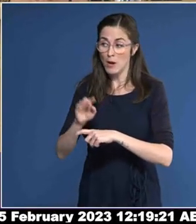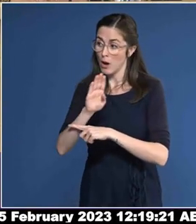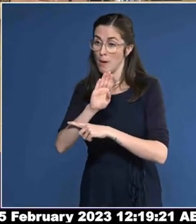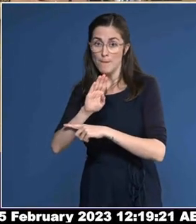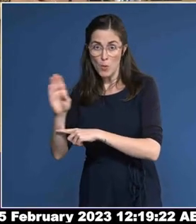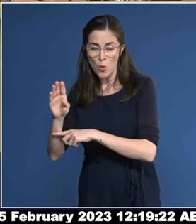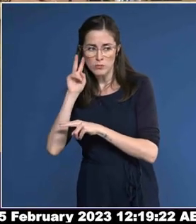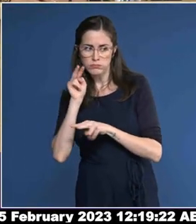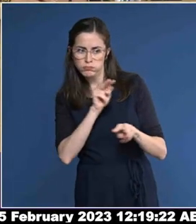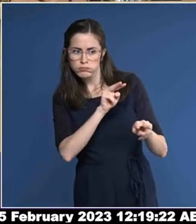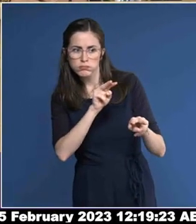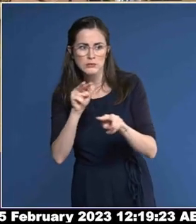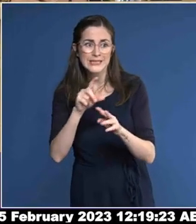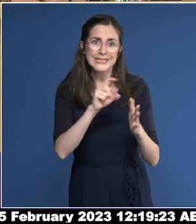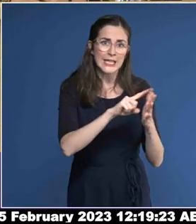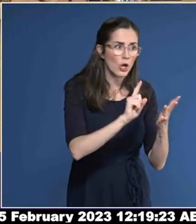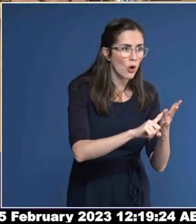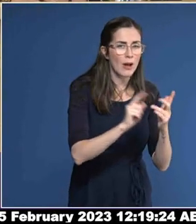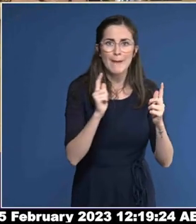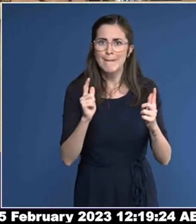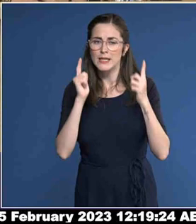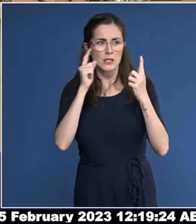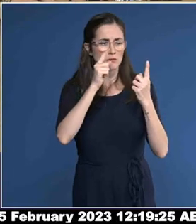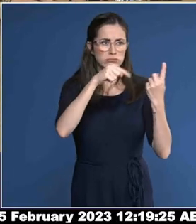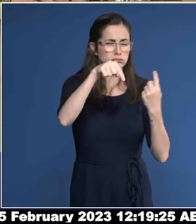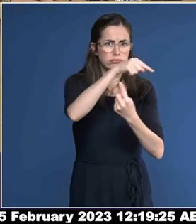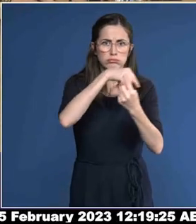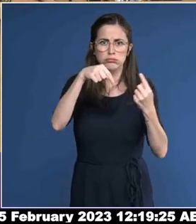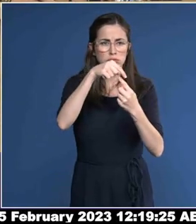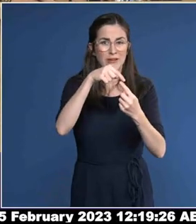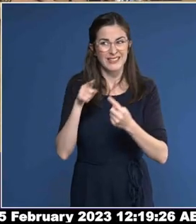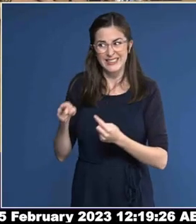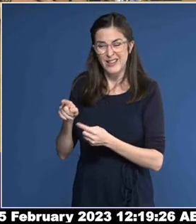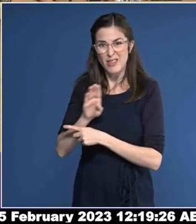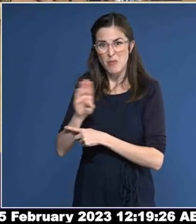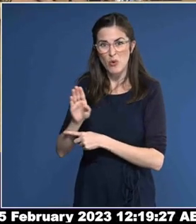and the organisation as a whole, failed to effectively discharge its governance